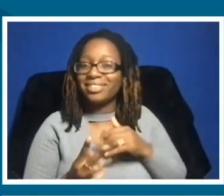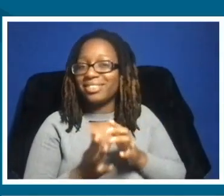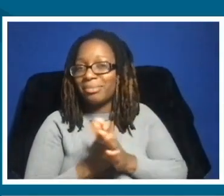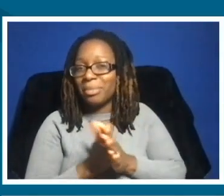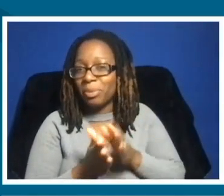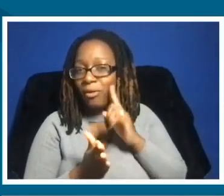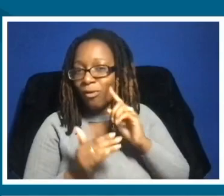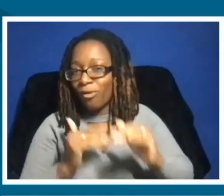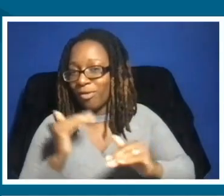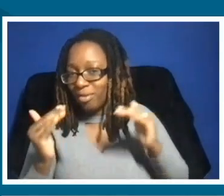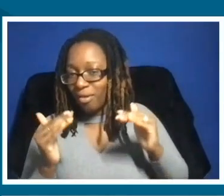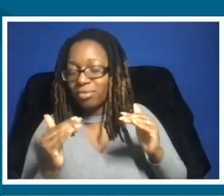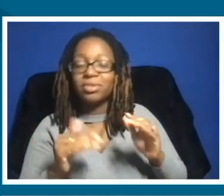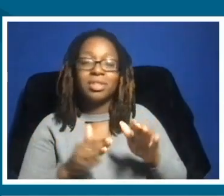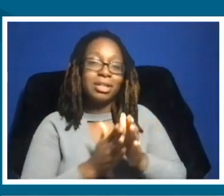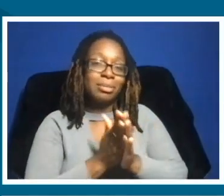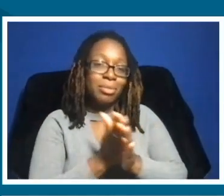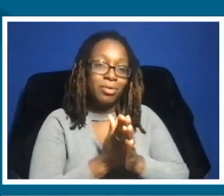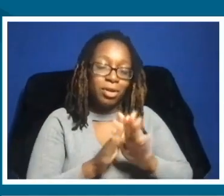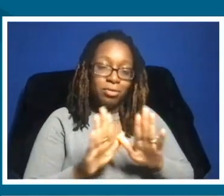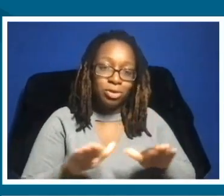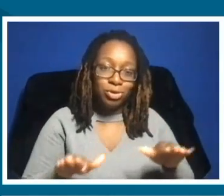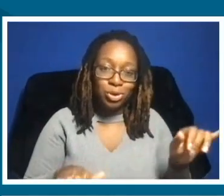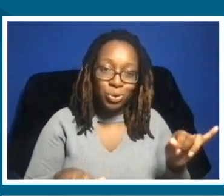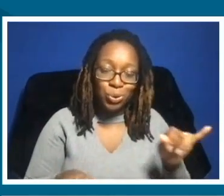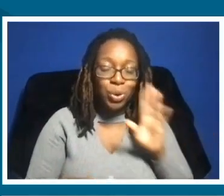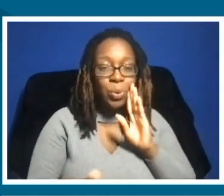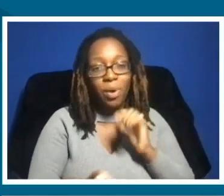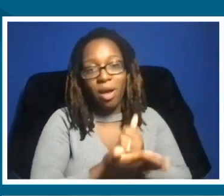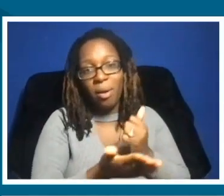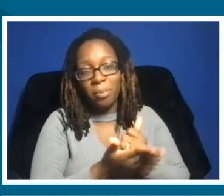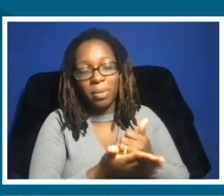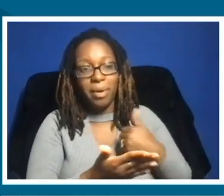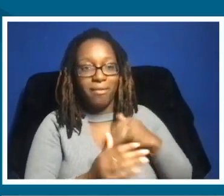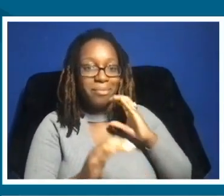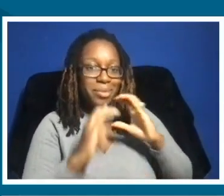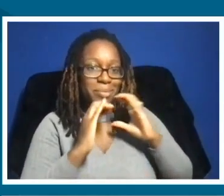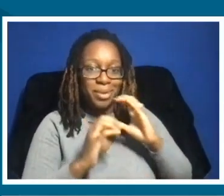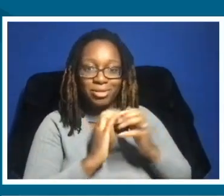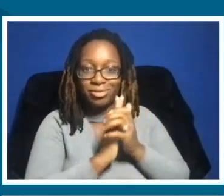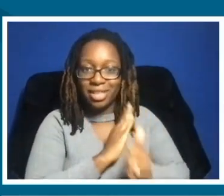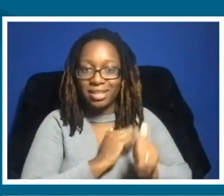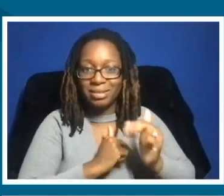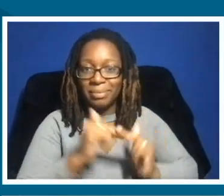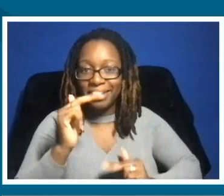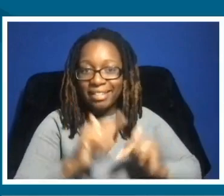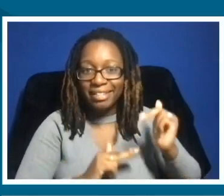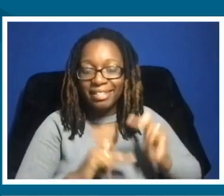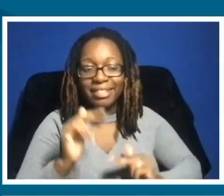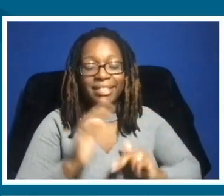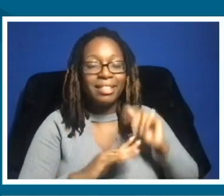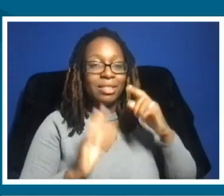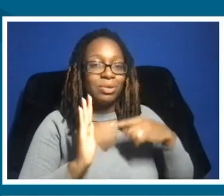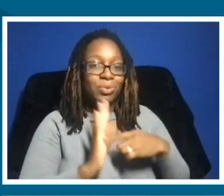trying to help them build their communication skills and show them that some of the